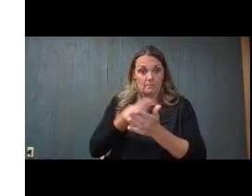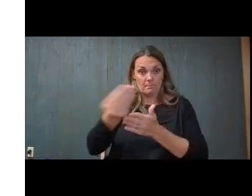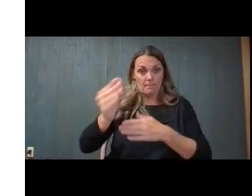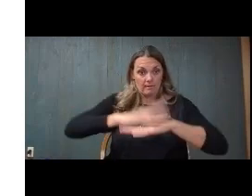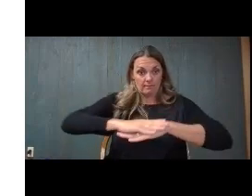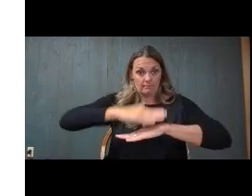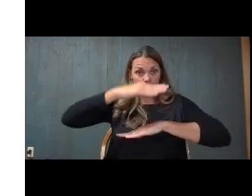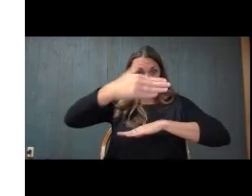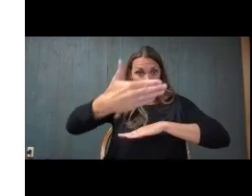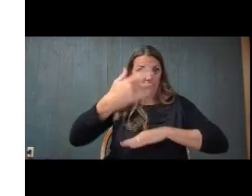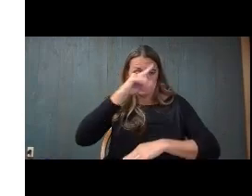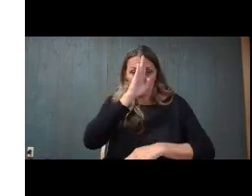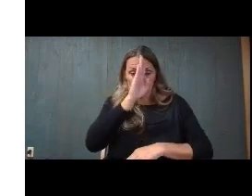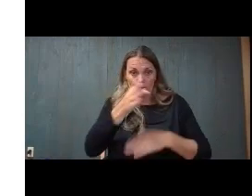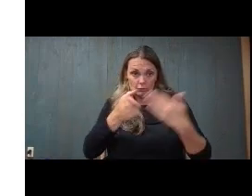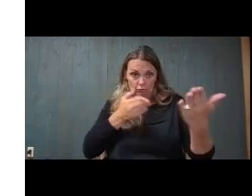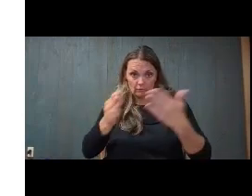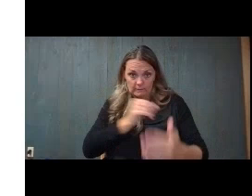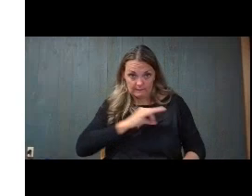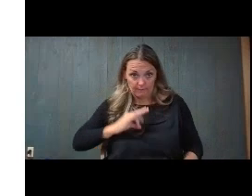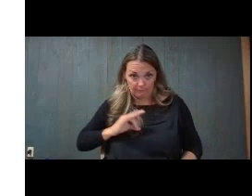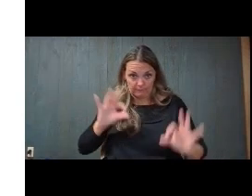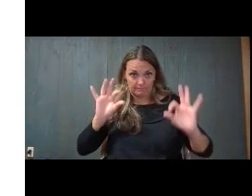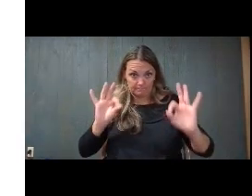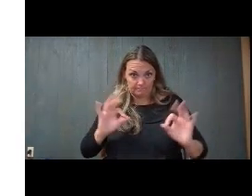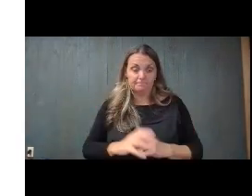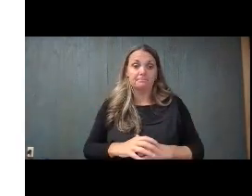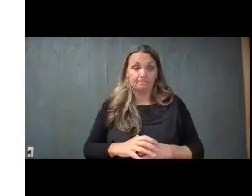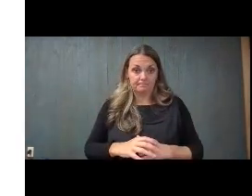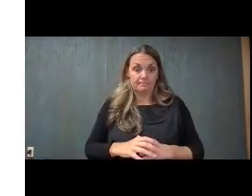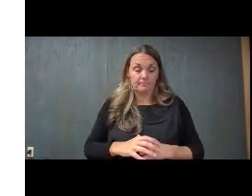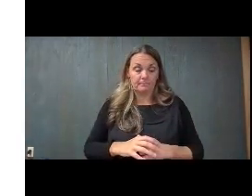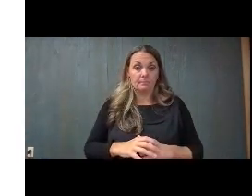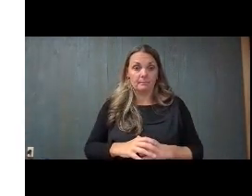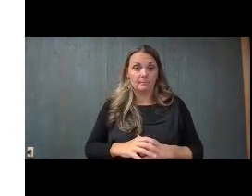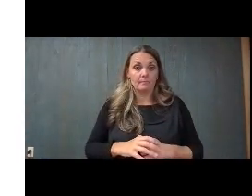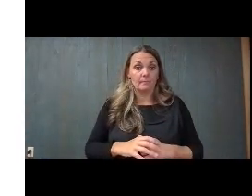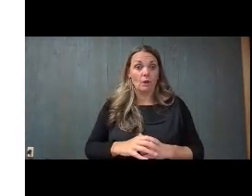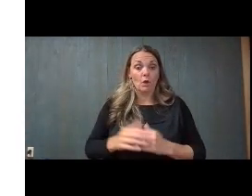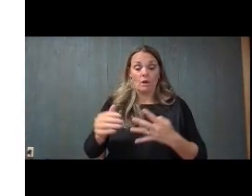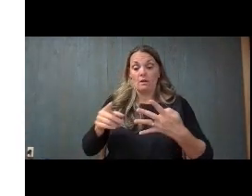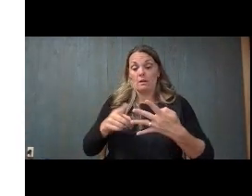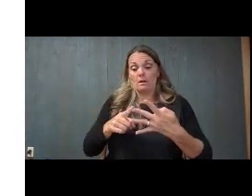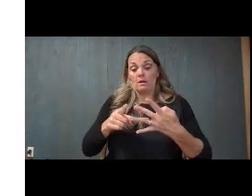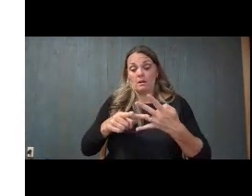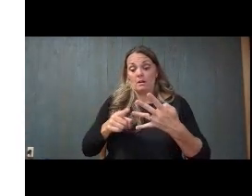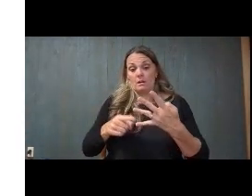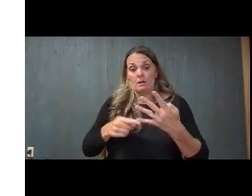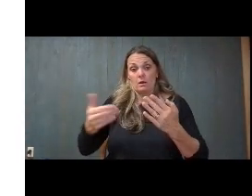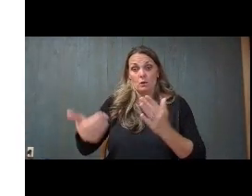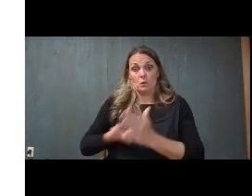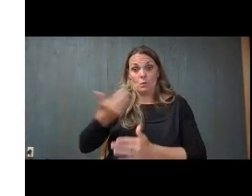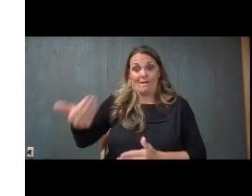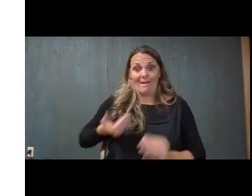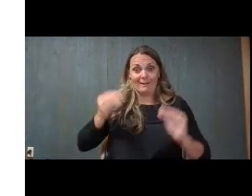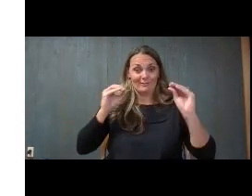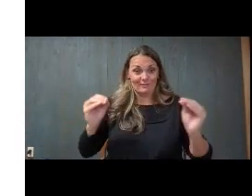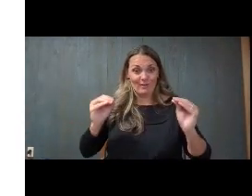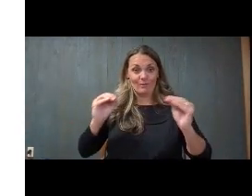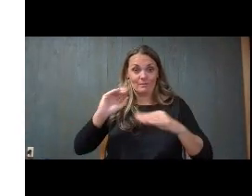for the direct service staff, as we have no new hires in year two through four, that value is set to zero.